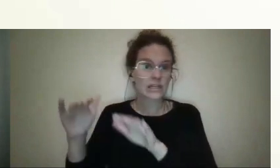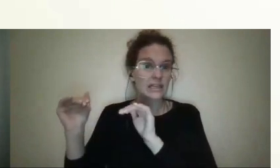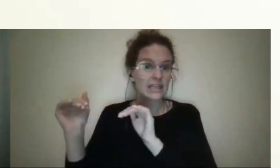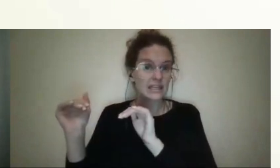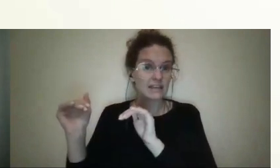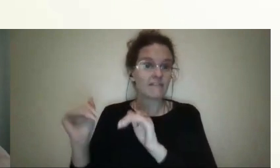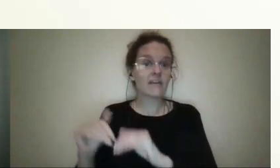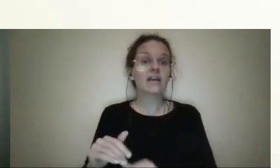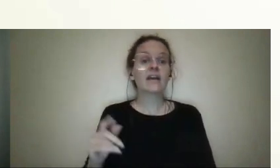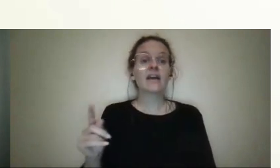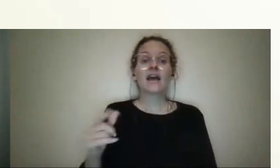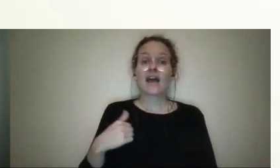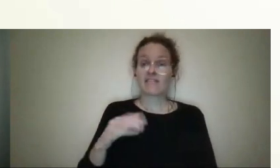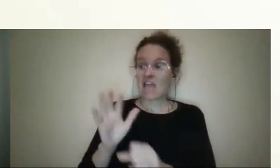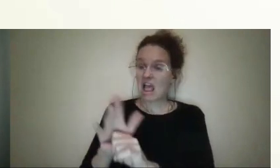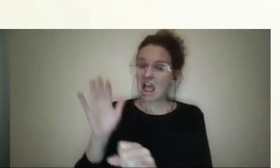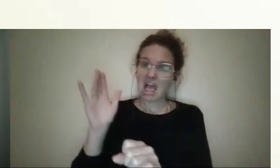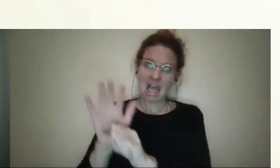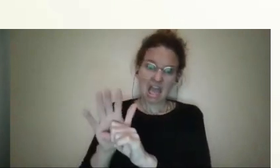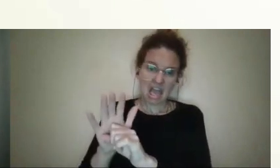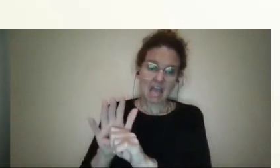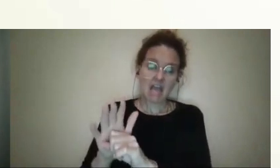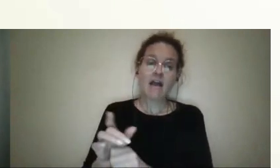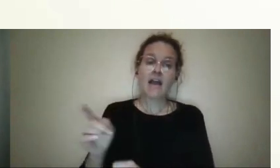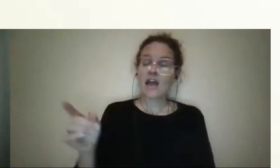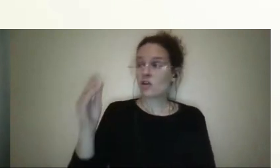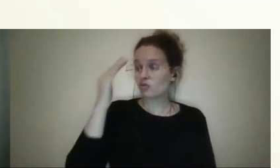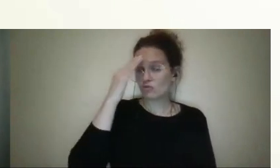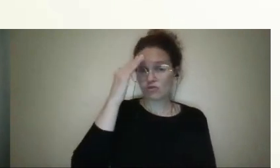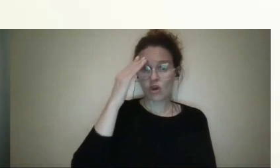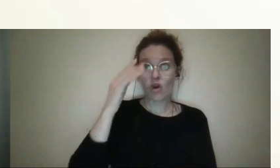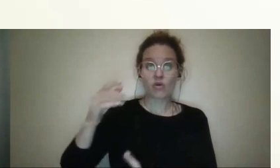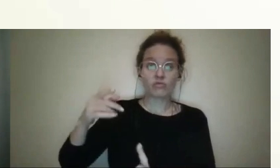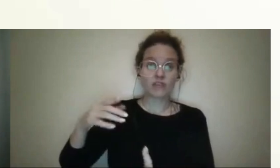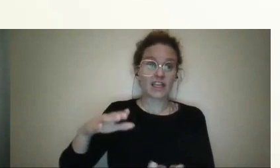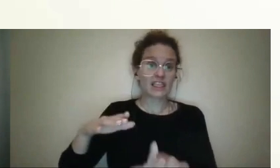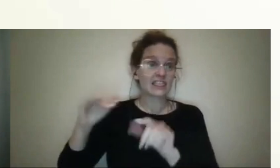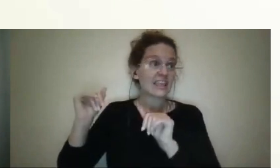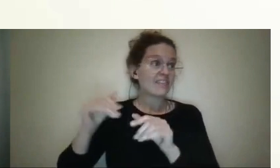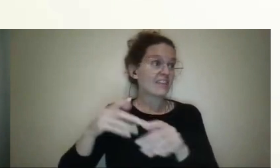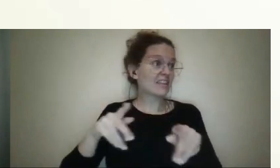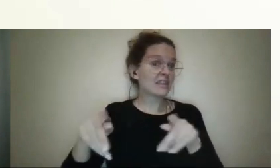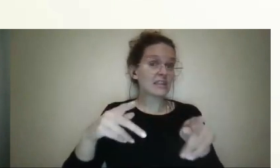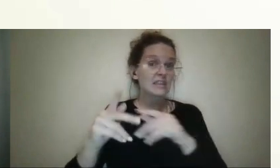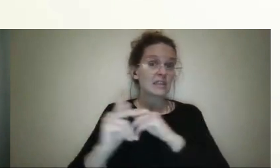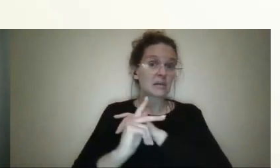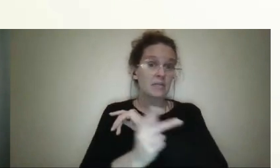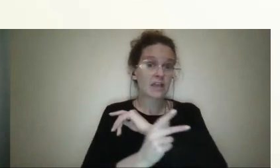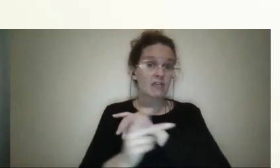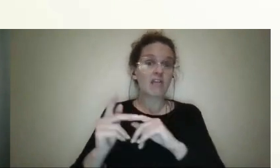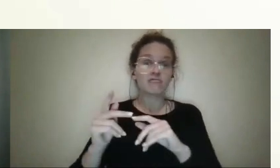have a meltdown and you know this was a trigger. "Oh boy, I got to start counting down. Okay, five,